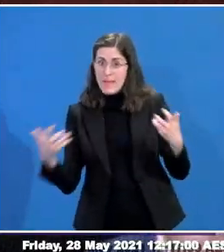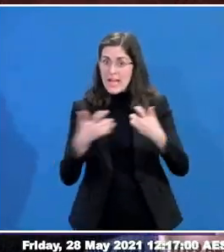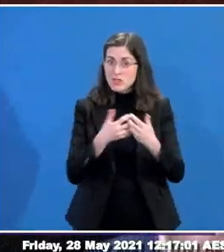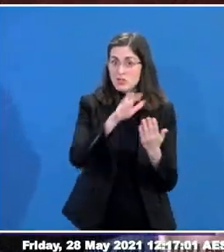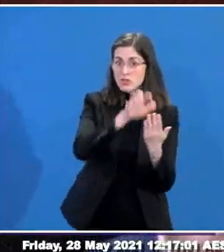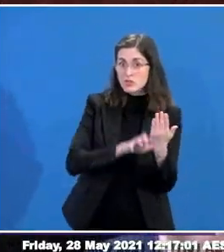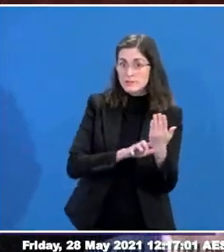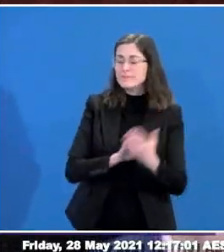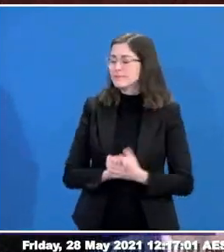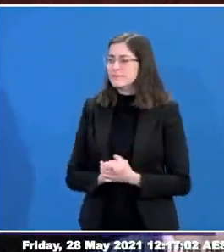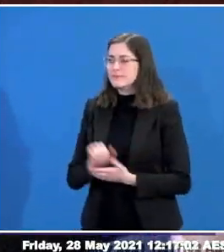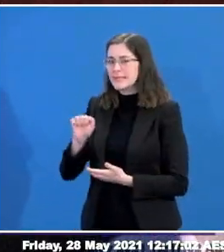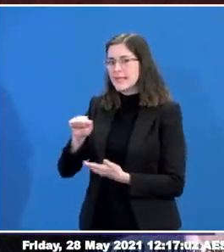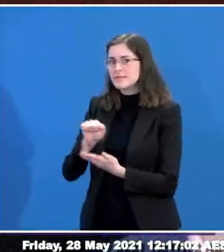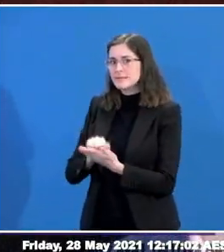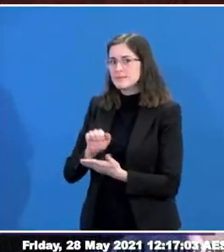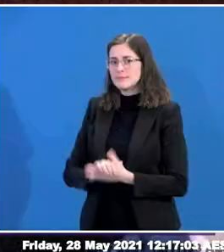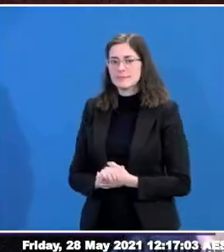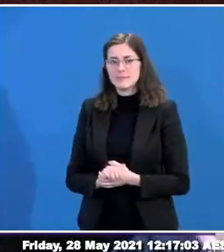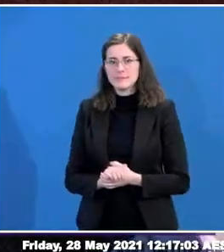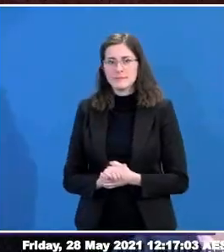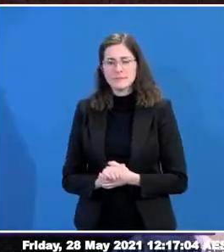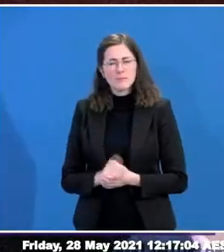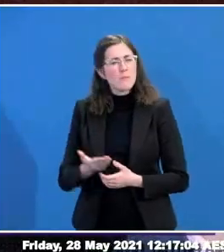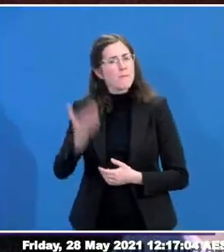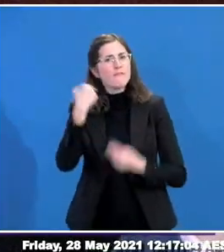You've been asked some questions about the fact that your